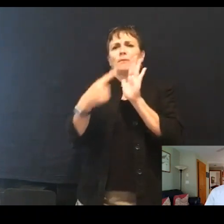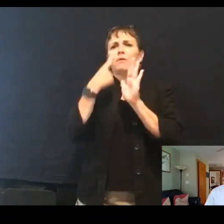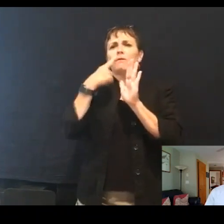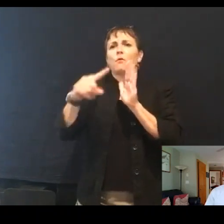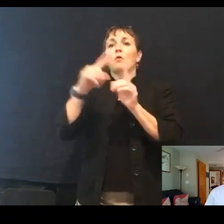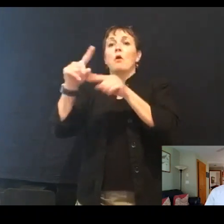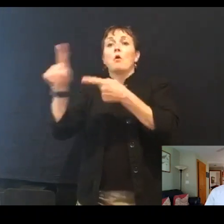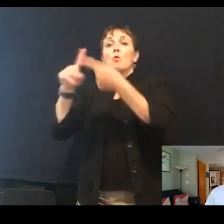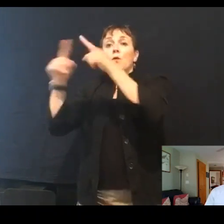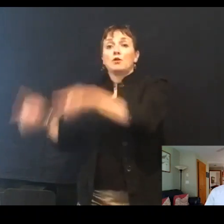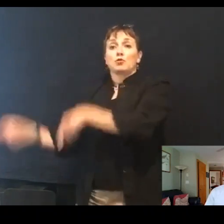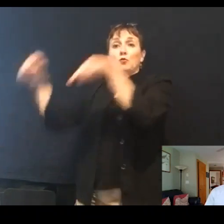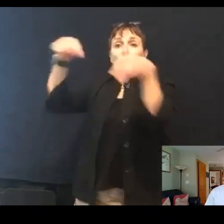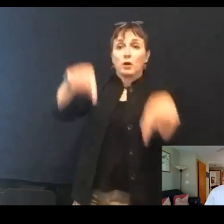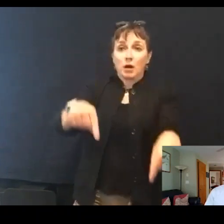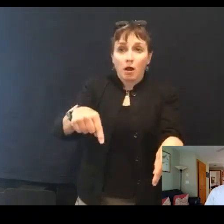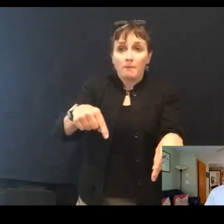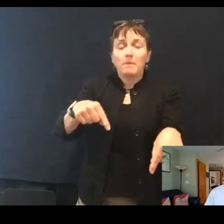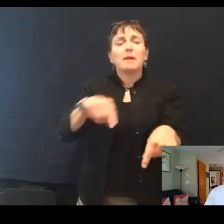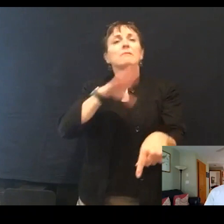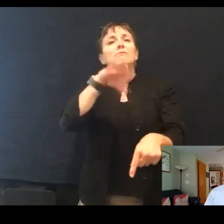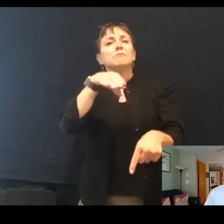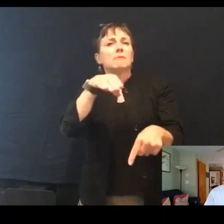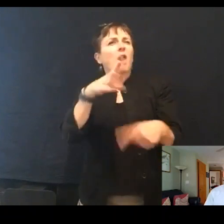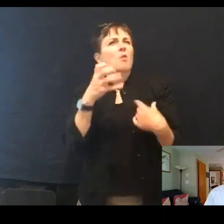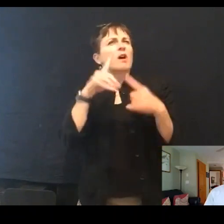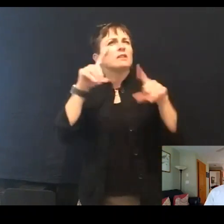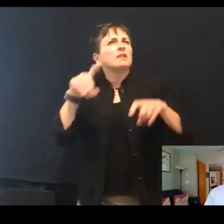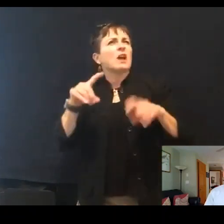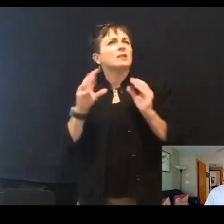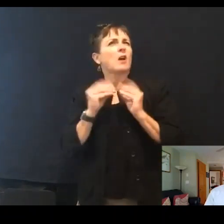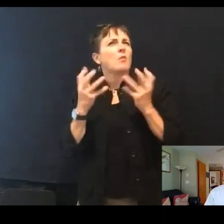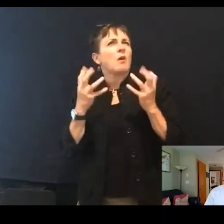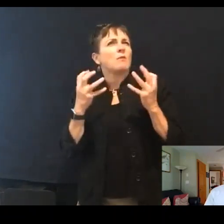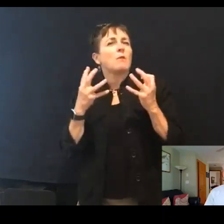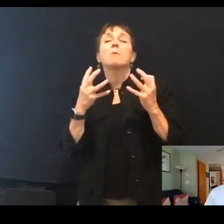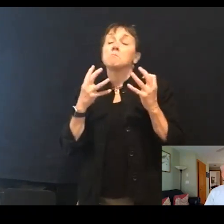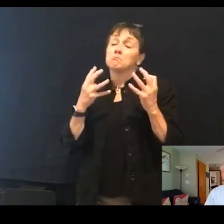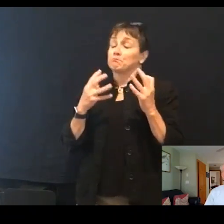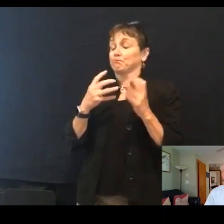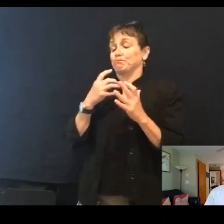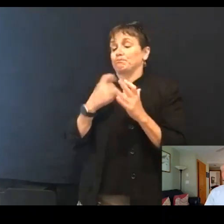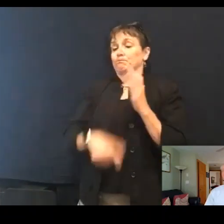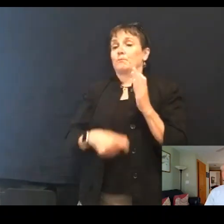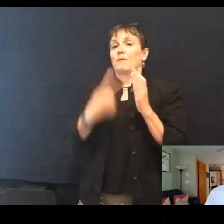that you do when you go and ask them for the test. And the clinician may decide that they